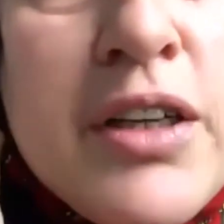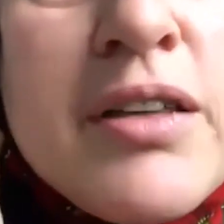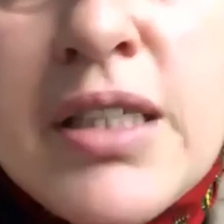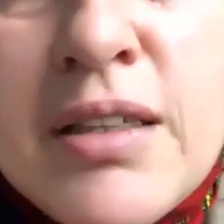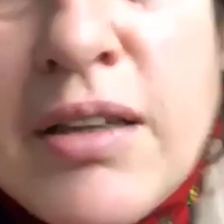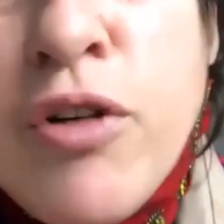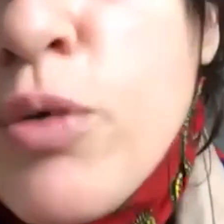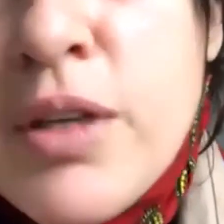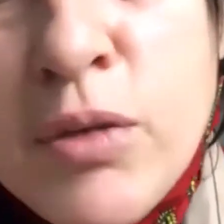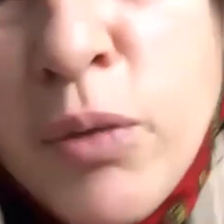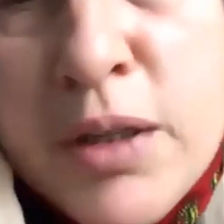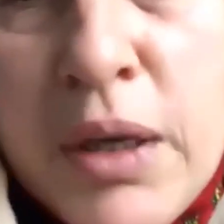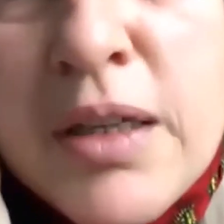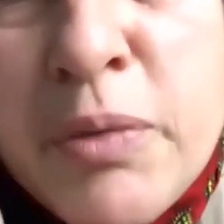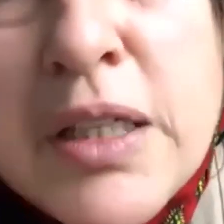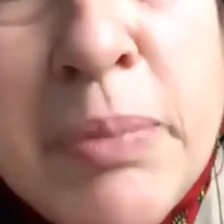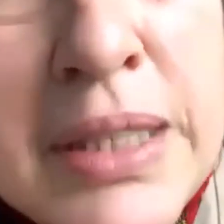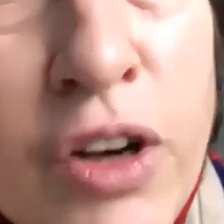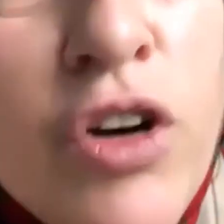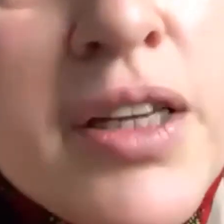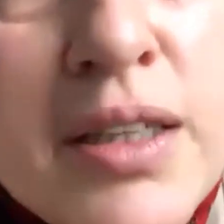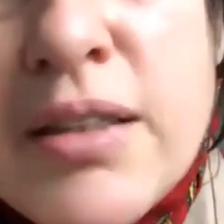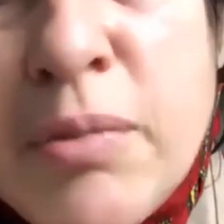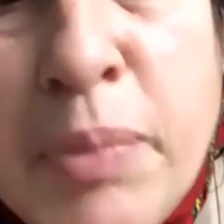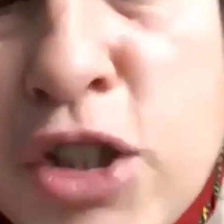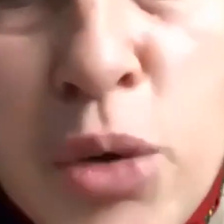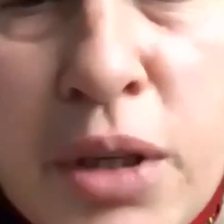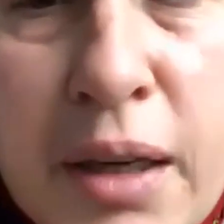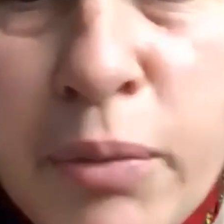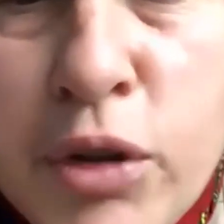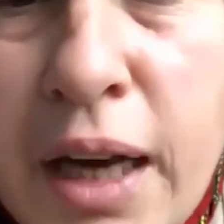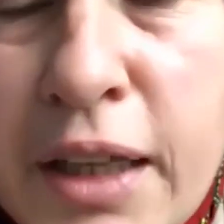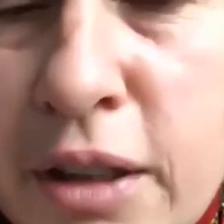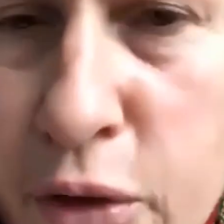it's just a focus in one very specific audience that is playing shows that are more than 100 years